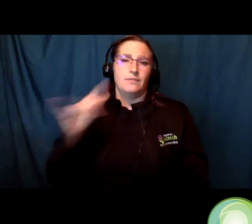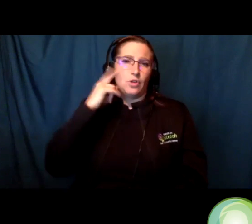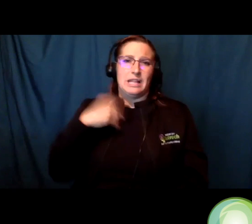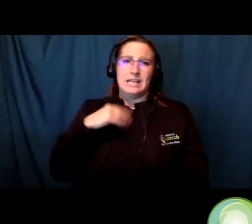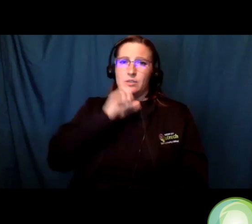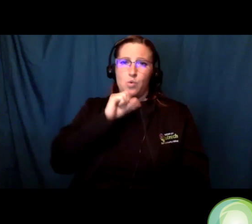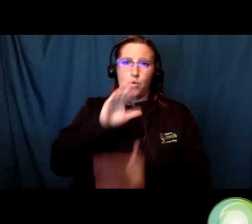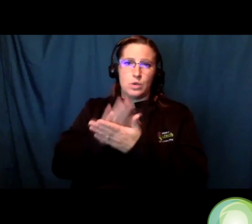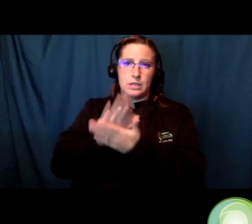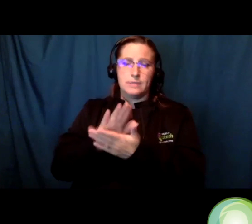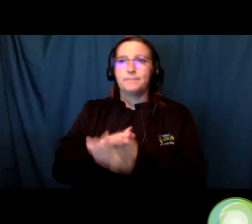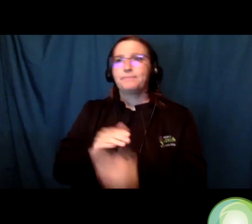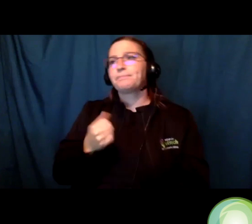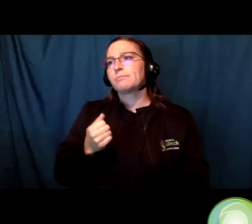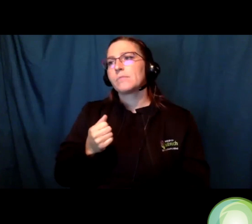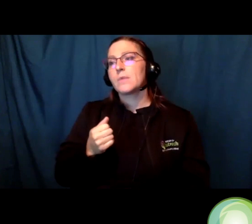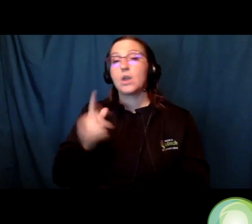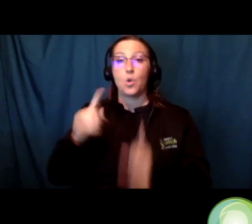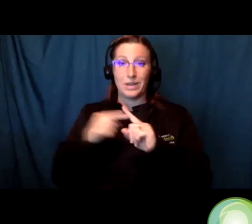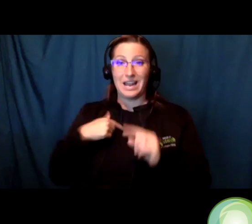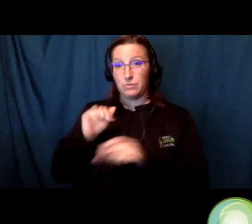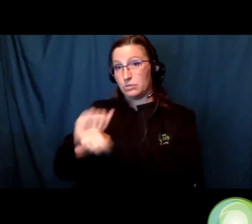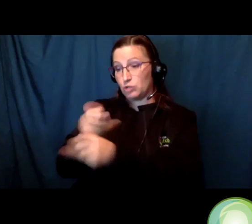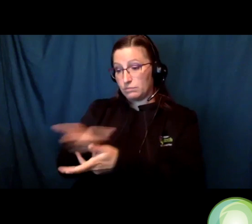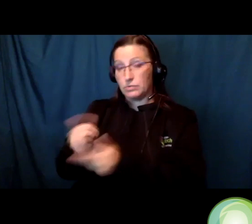working with little kids I have found that